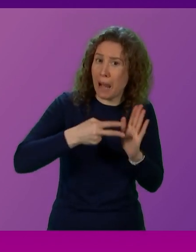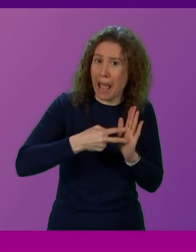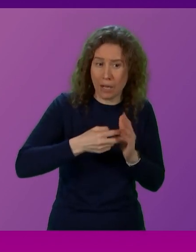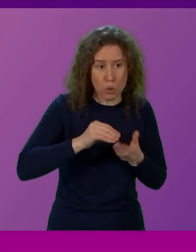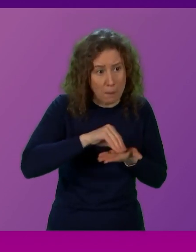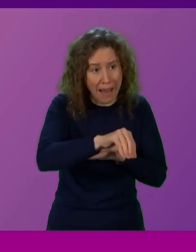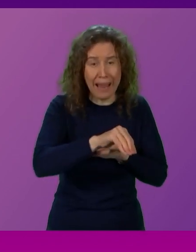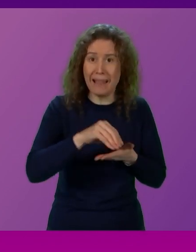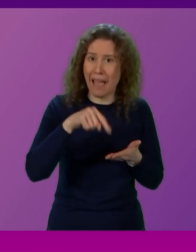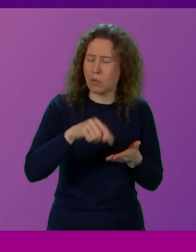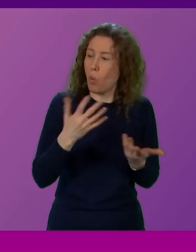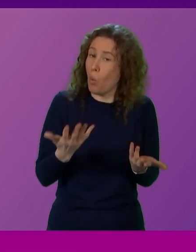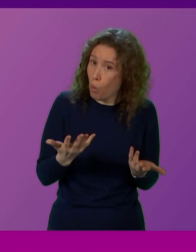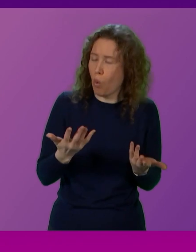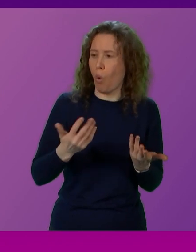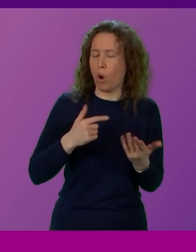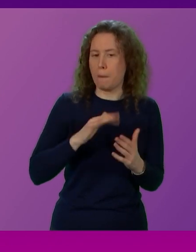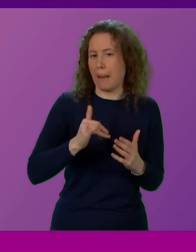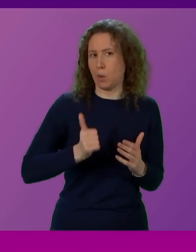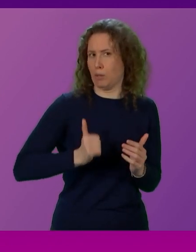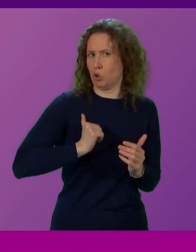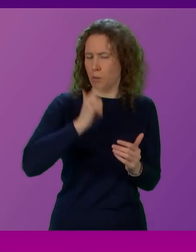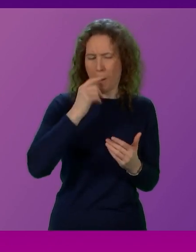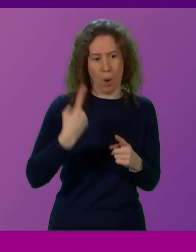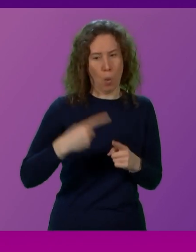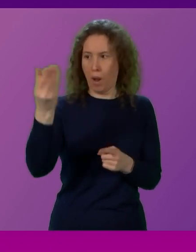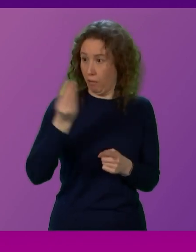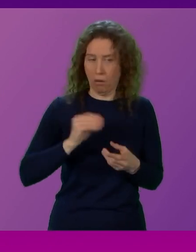Has it underestimated the time needed to properly execute the policy?